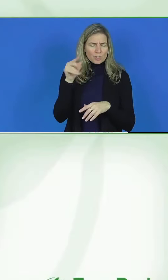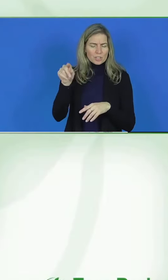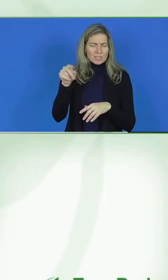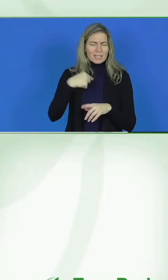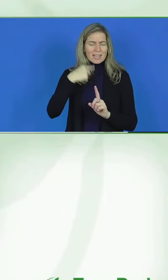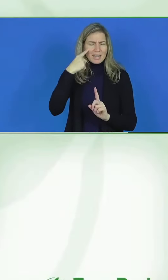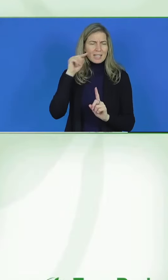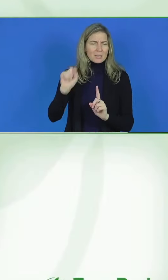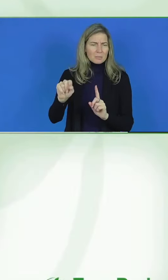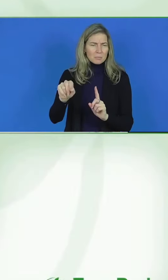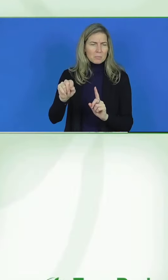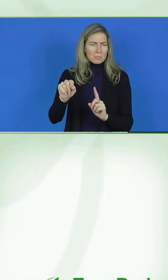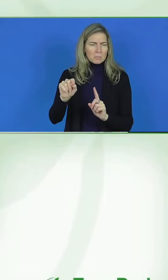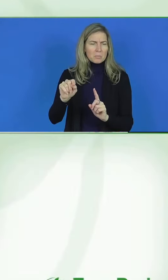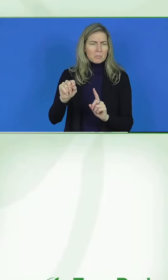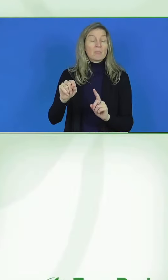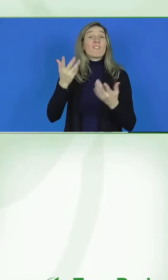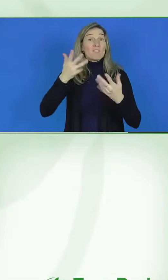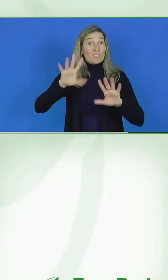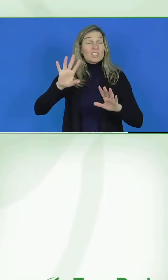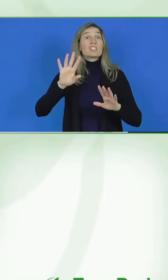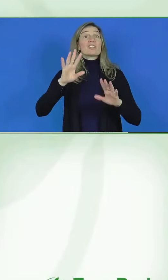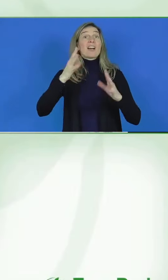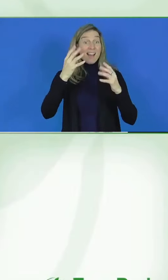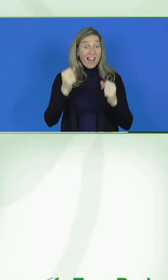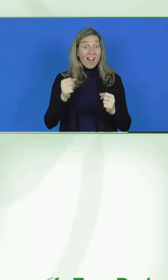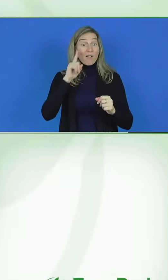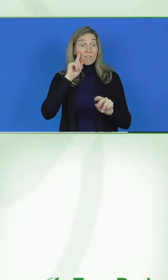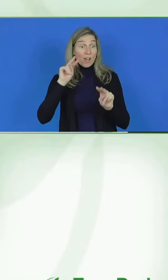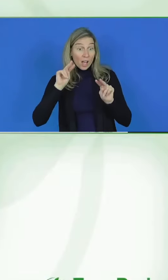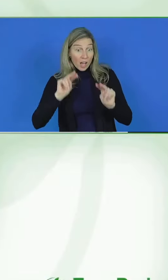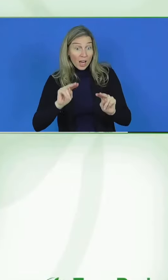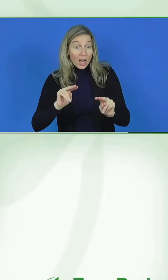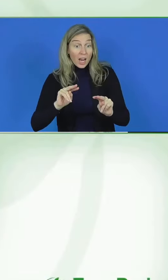The caregiving strategy says we must be culturally informed, whole